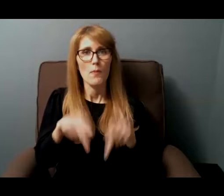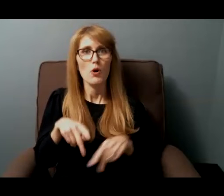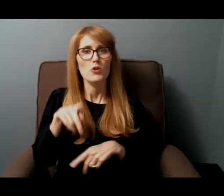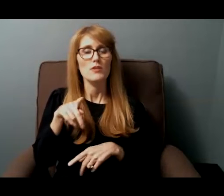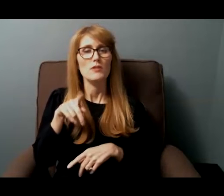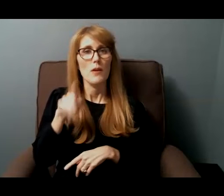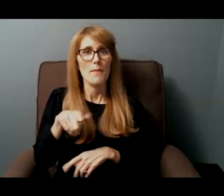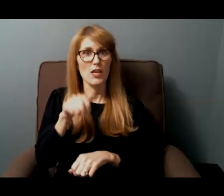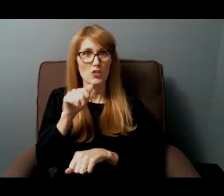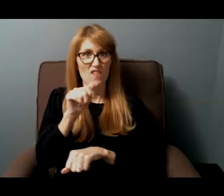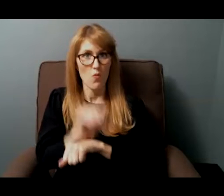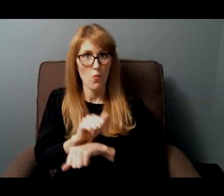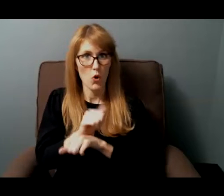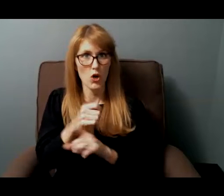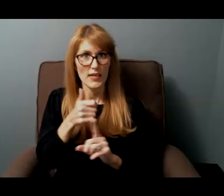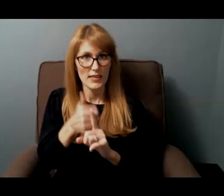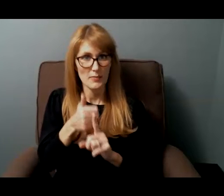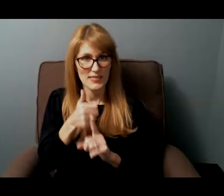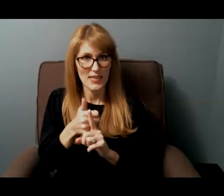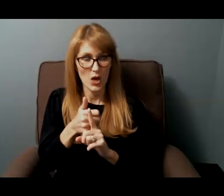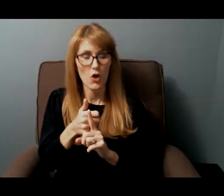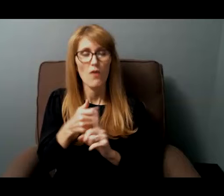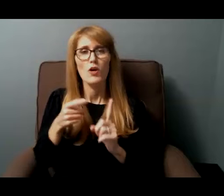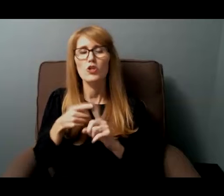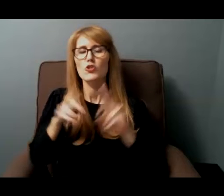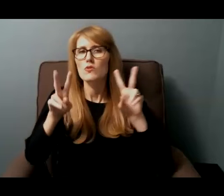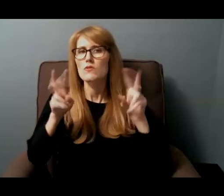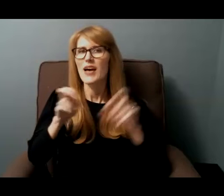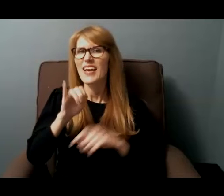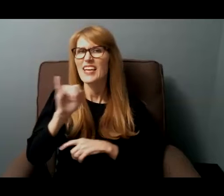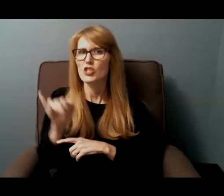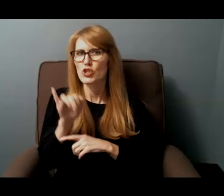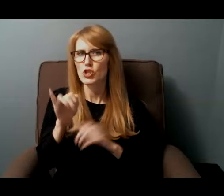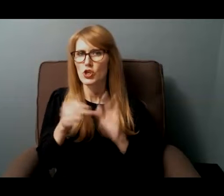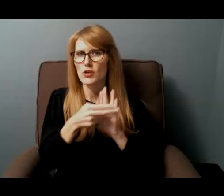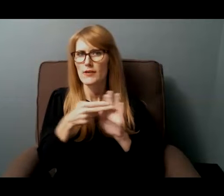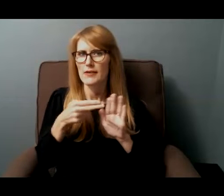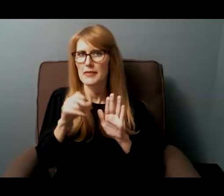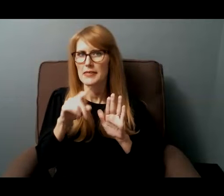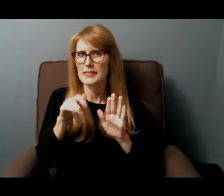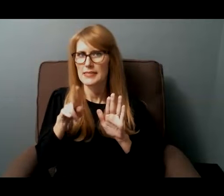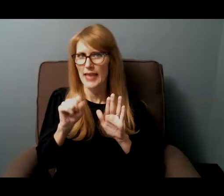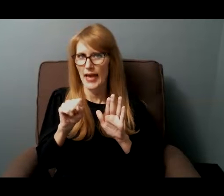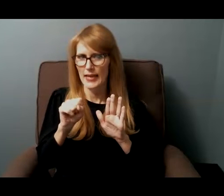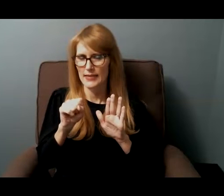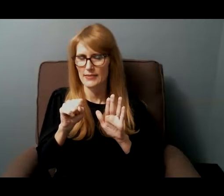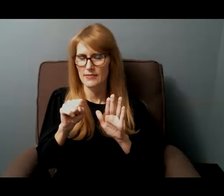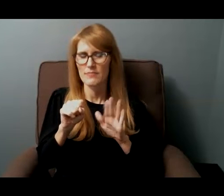called "insured status." And what that means sort of a simple level, is that the person must have